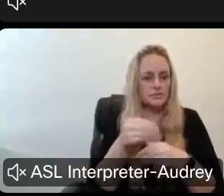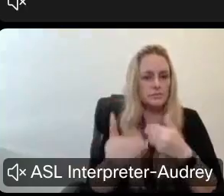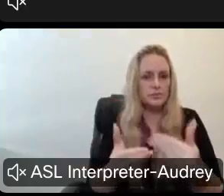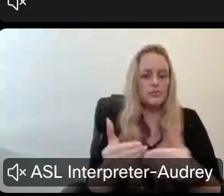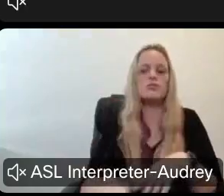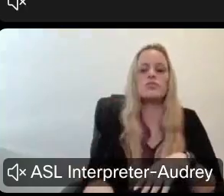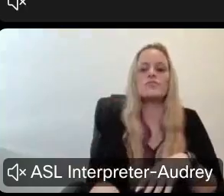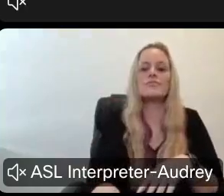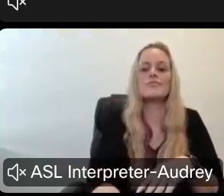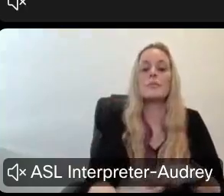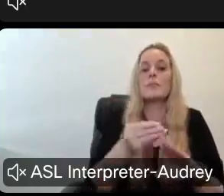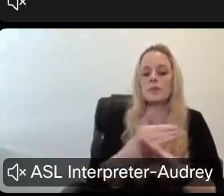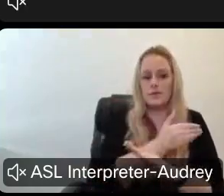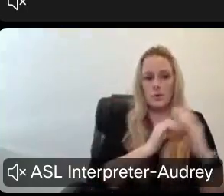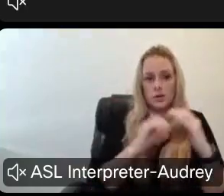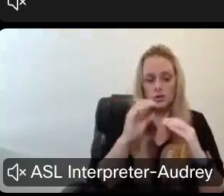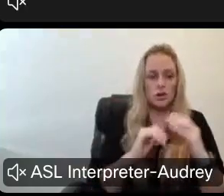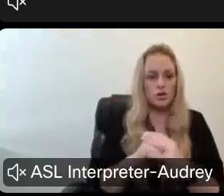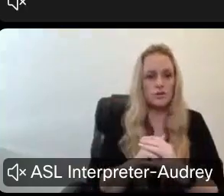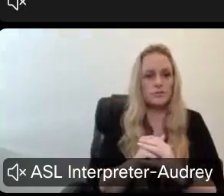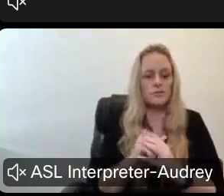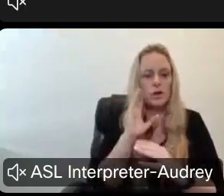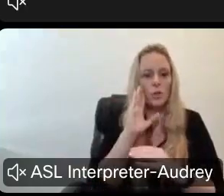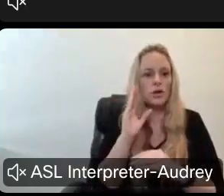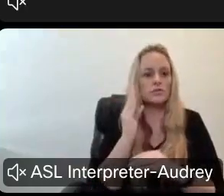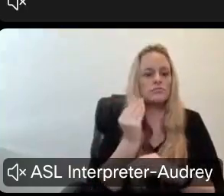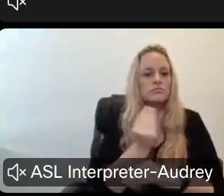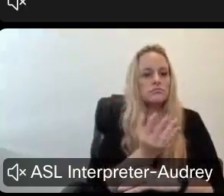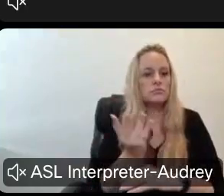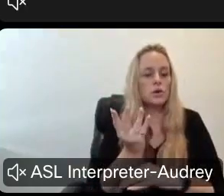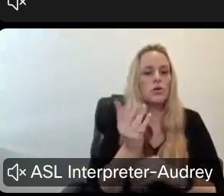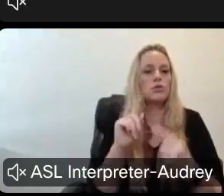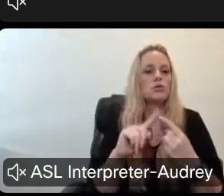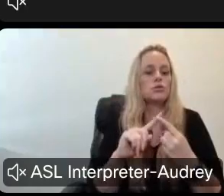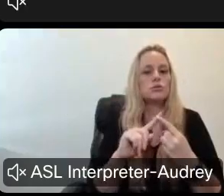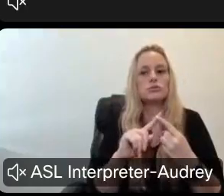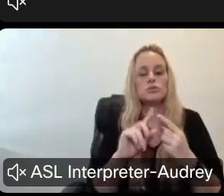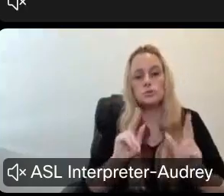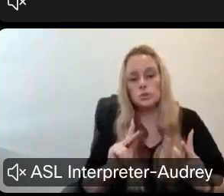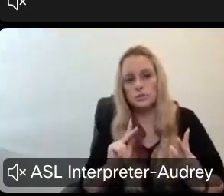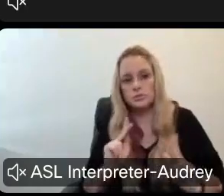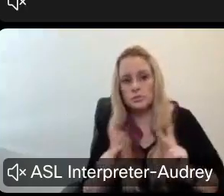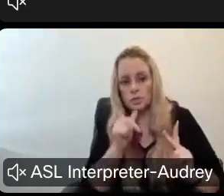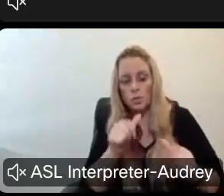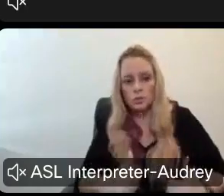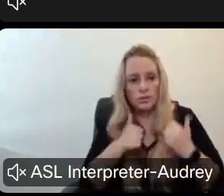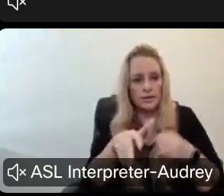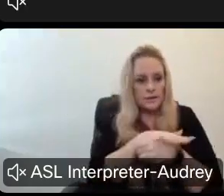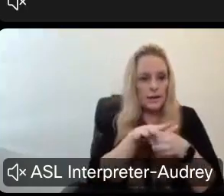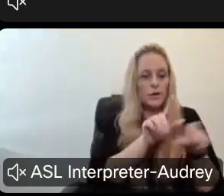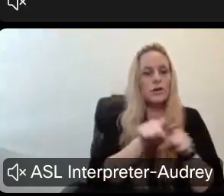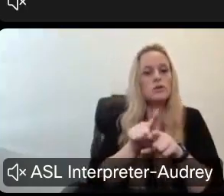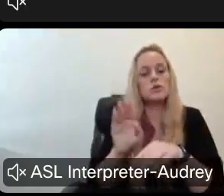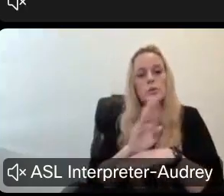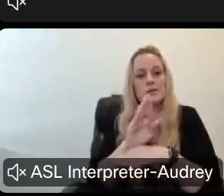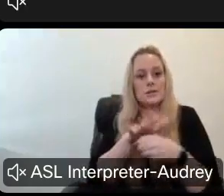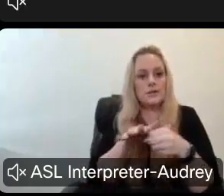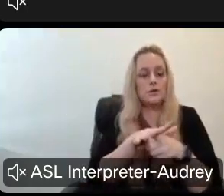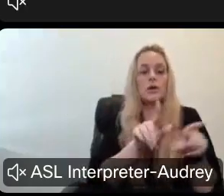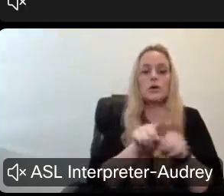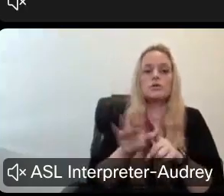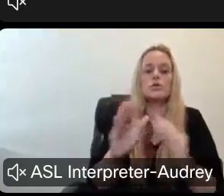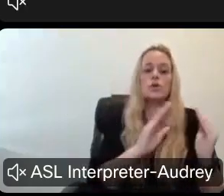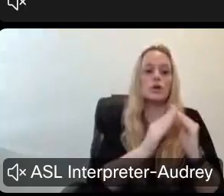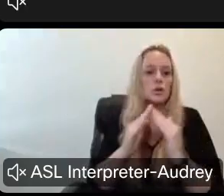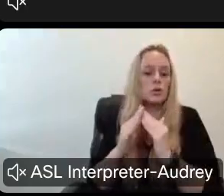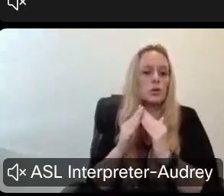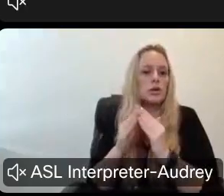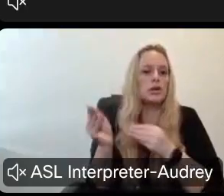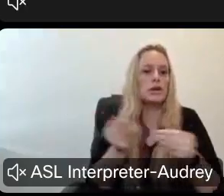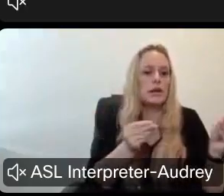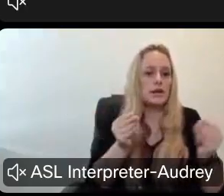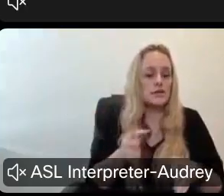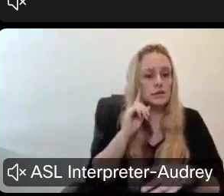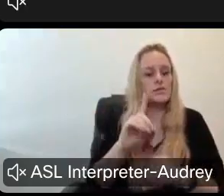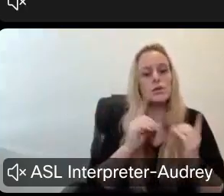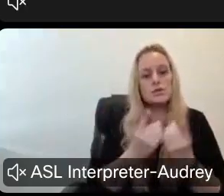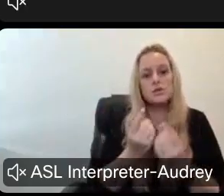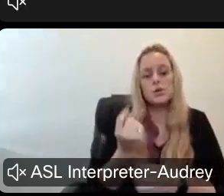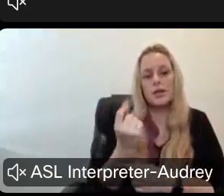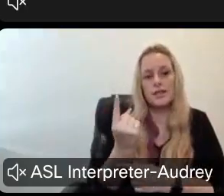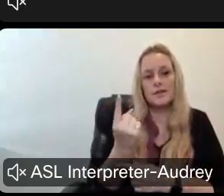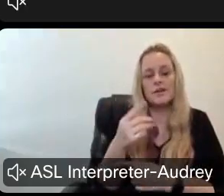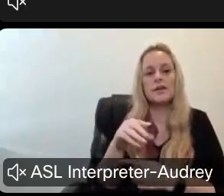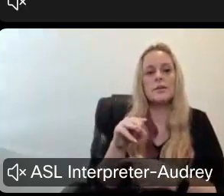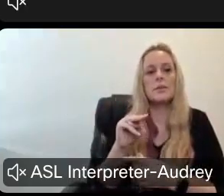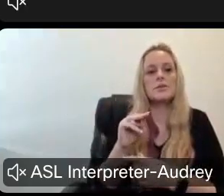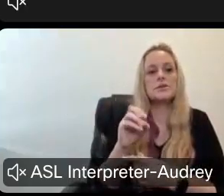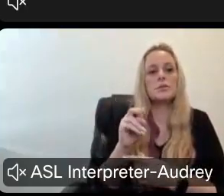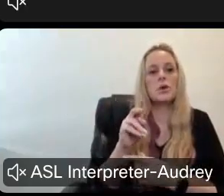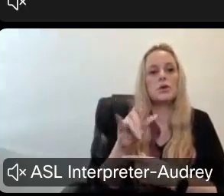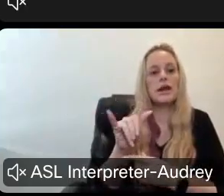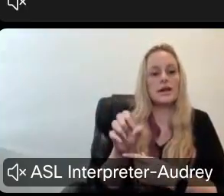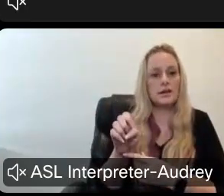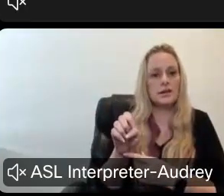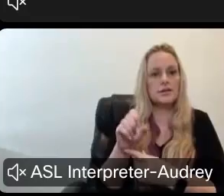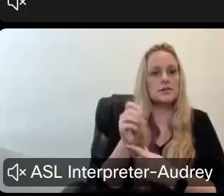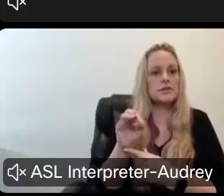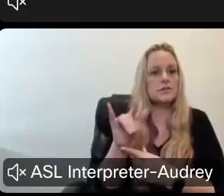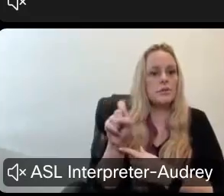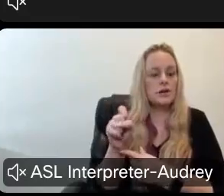Prior to construction, there will be early notice to affect the residents and businesses and your community liaisons for district eleven, miss Money easily Smalls and district twelve, mr. Chudawales.